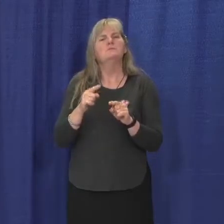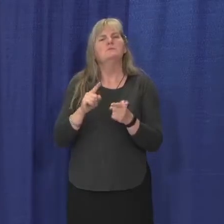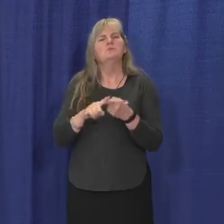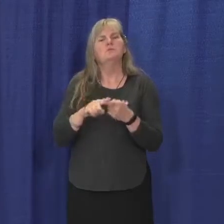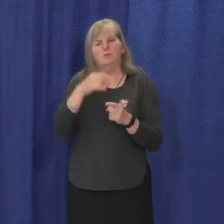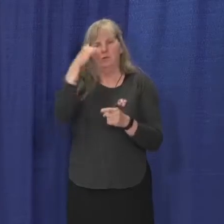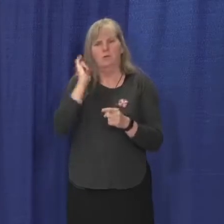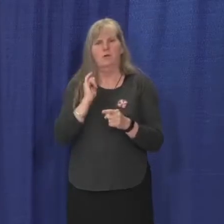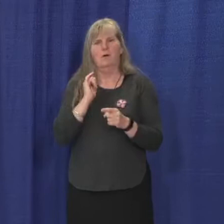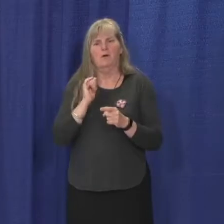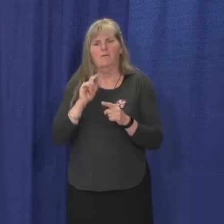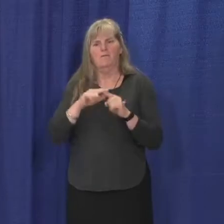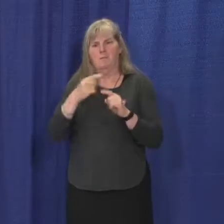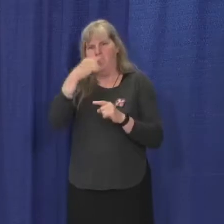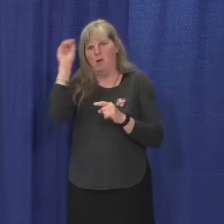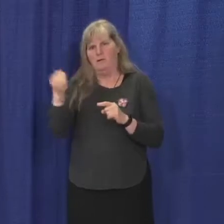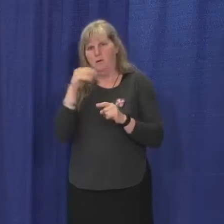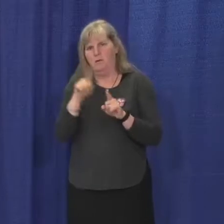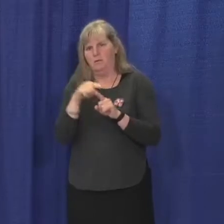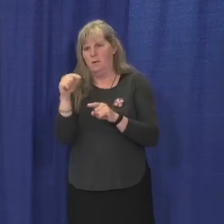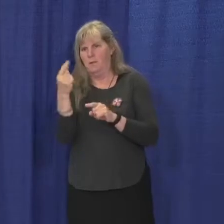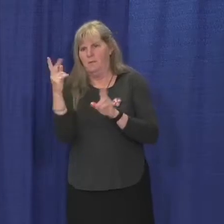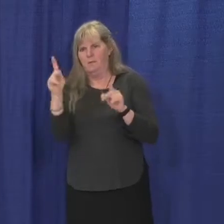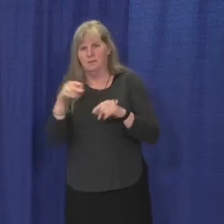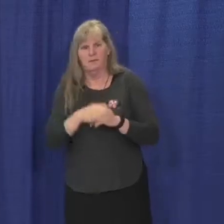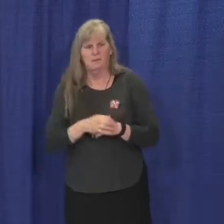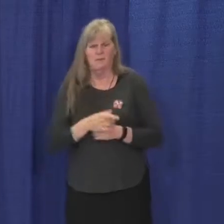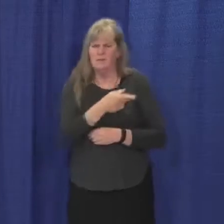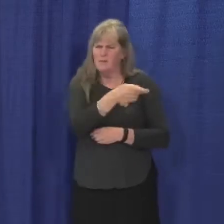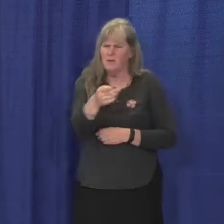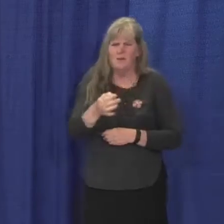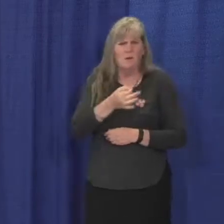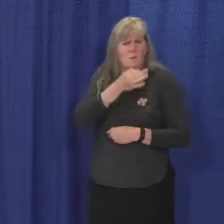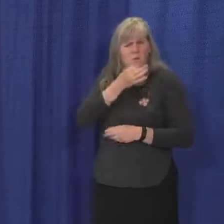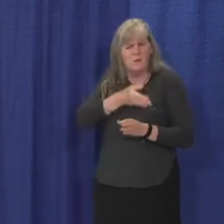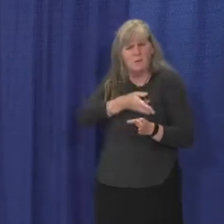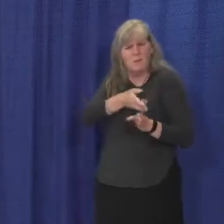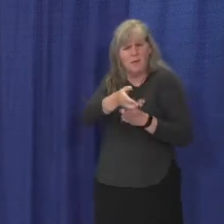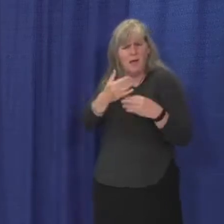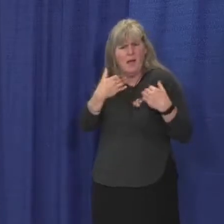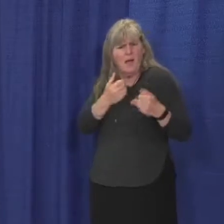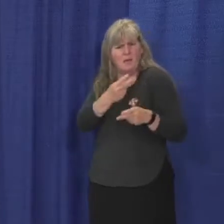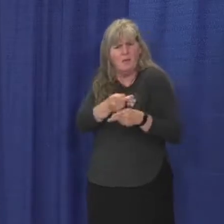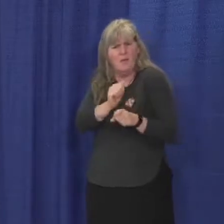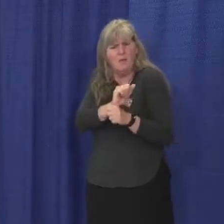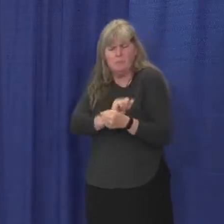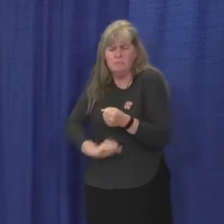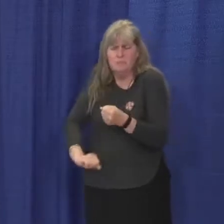or tomorrow from Ontario. These considerate and compassionate professionals will